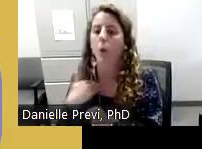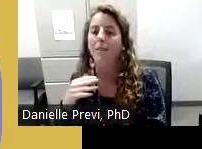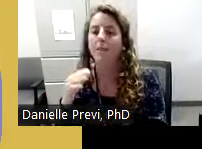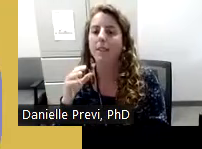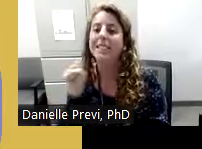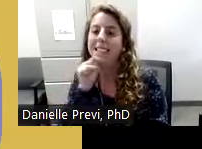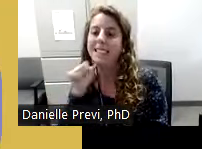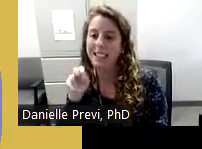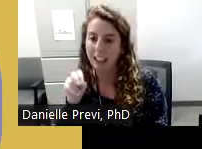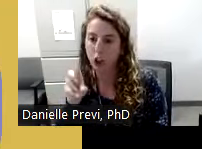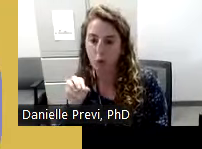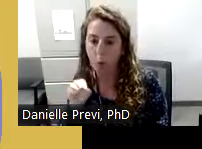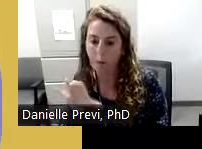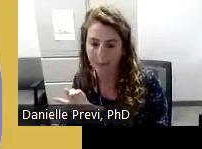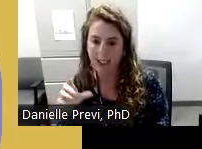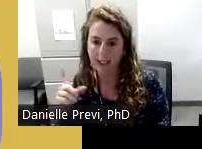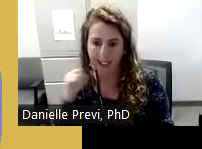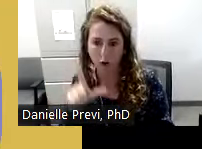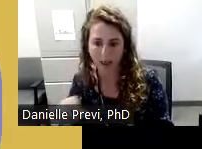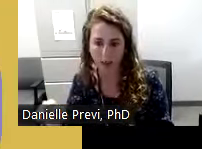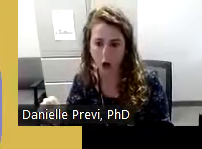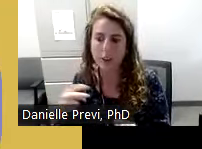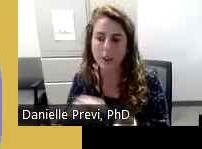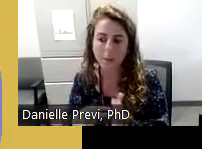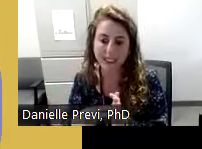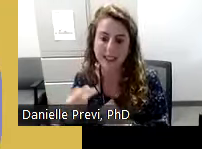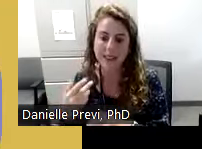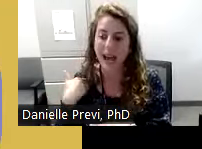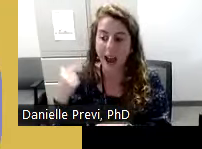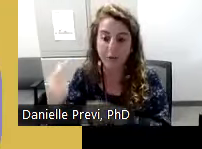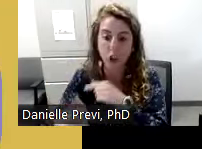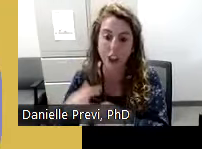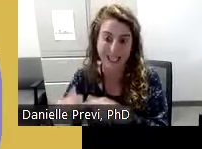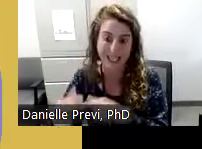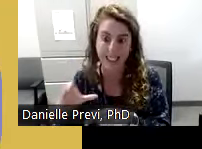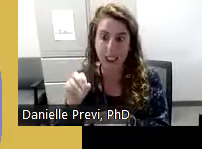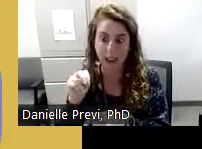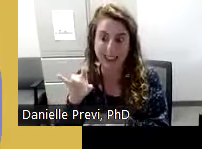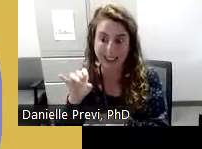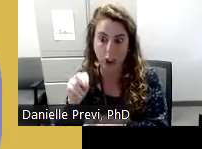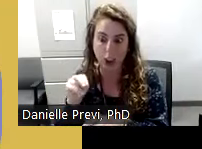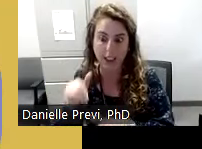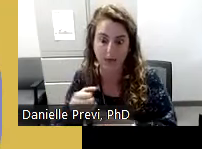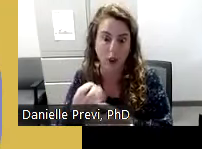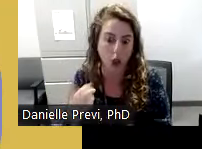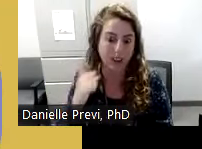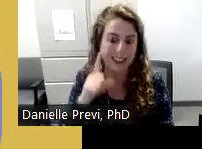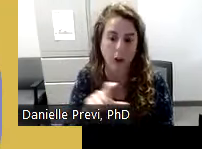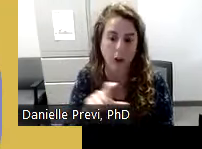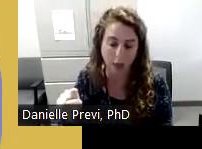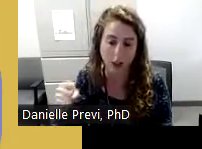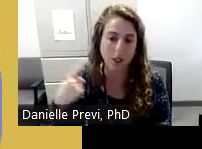causes. And then also we have our syndromic causes of hearing loss, which you know, also can have